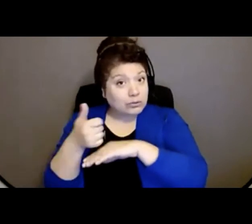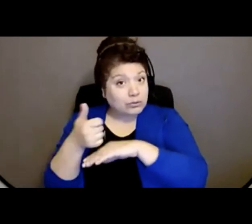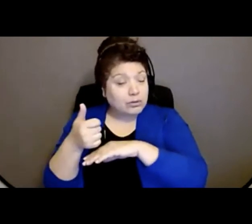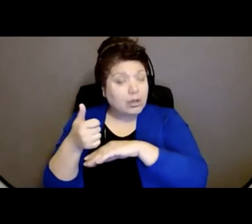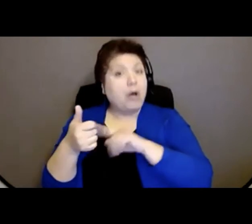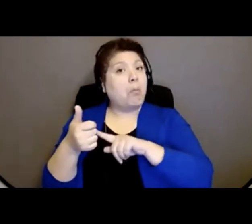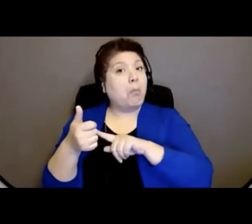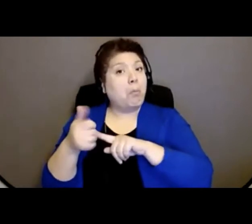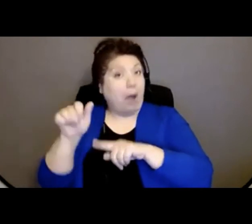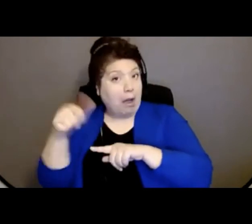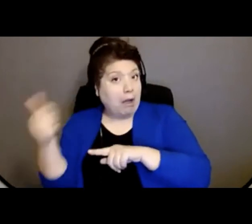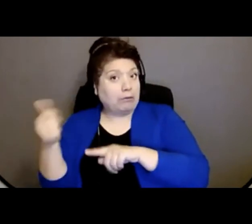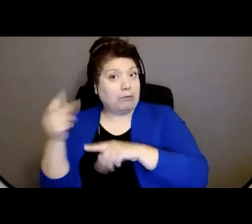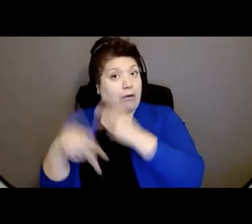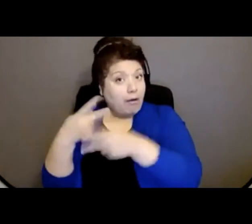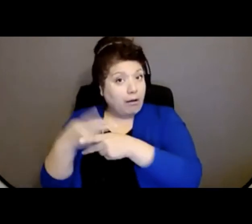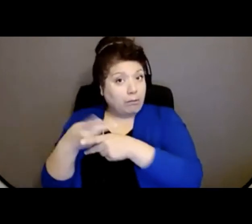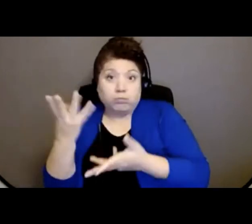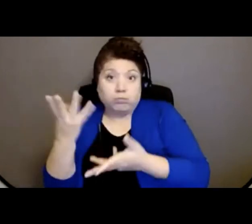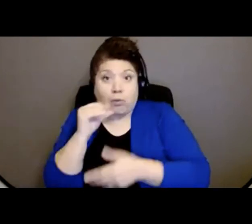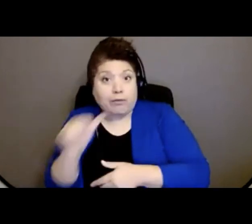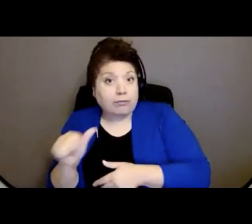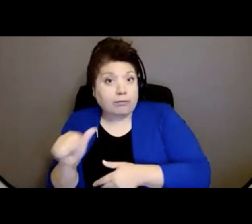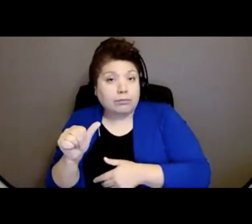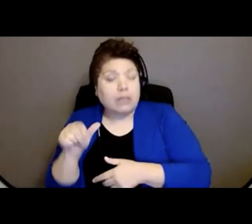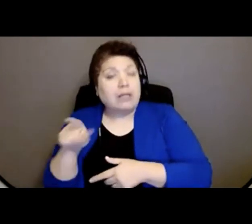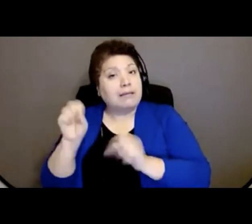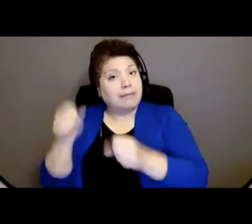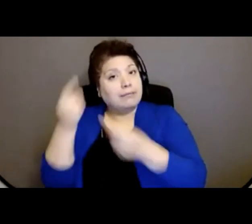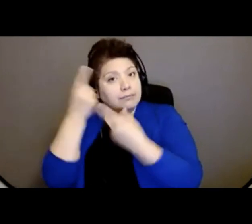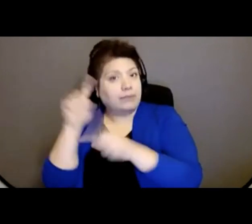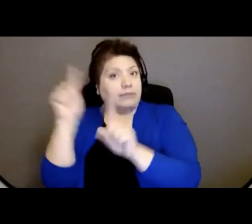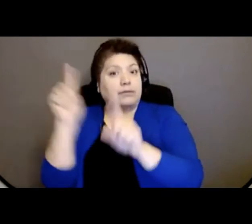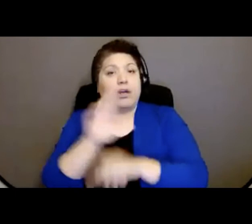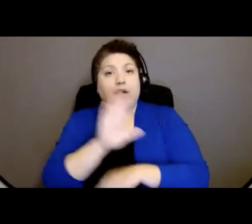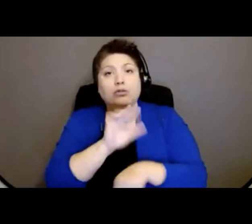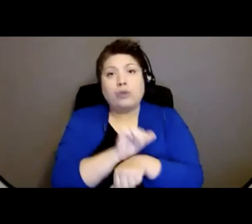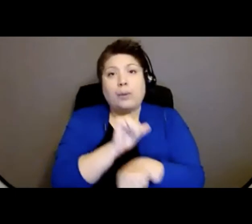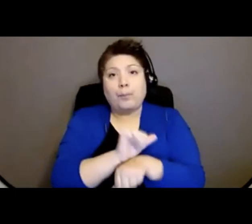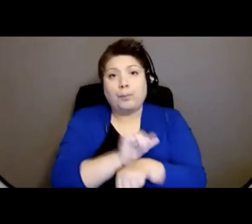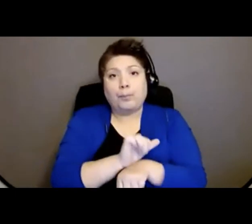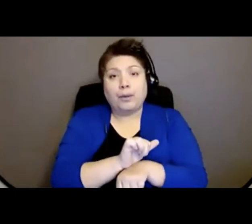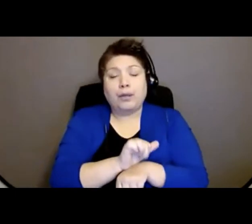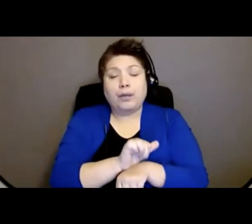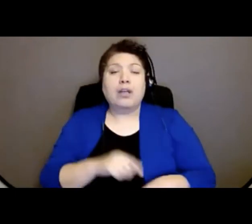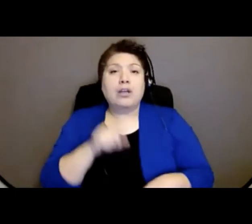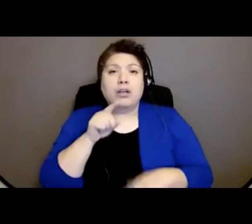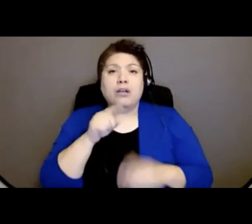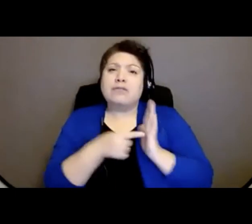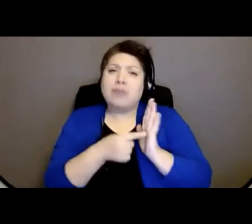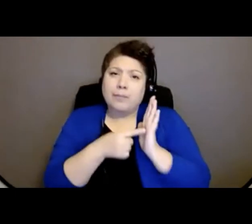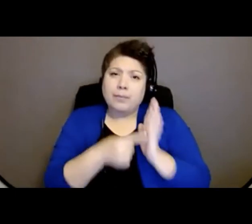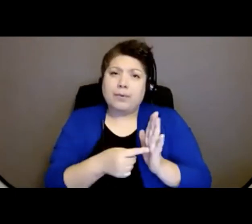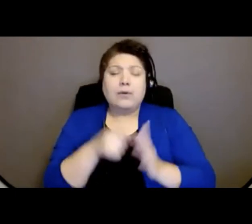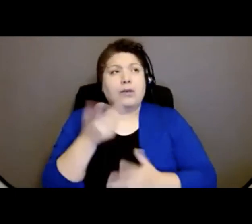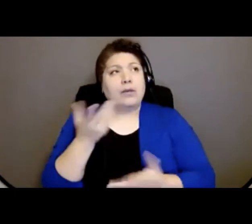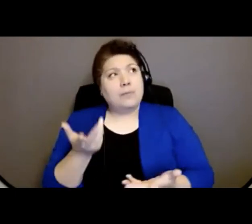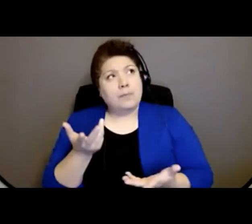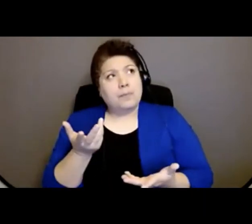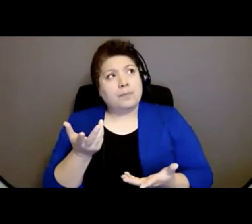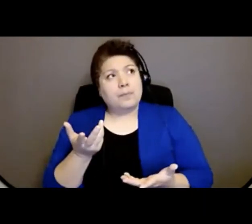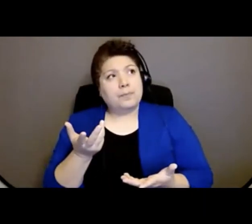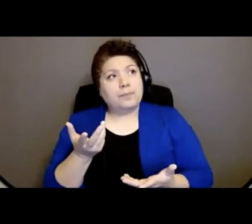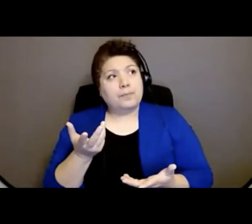MIGHT BE USED TO ACCOMPLISH THAT SAME JOB DUTY. SO, THINK ABOUT WHETHER THAT REQUIREMENT CAN BE